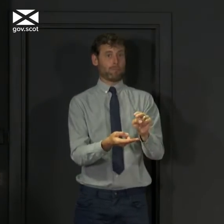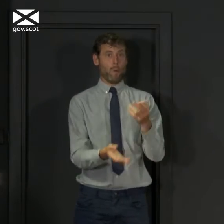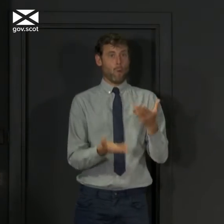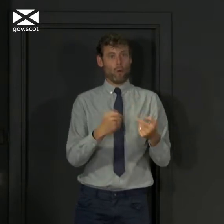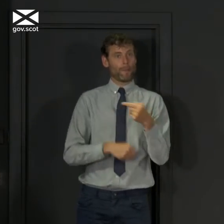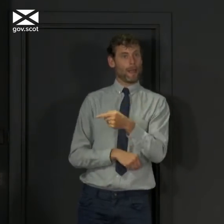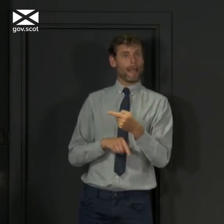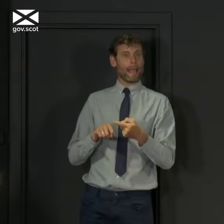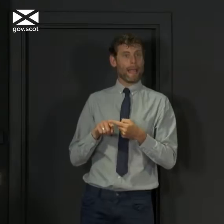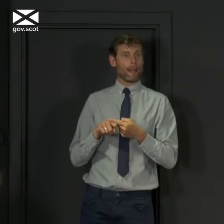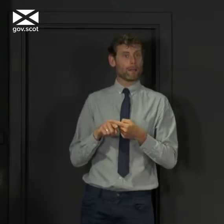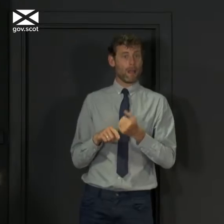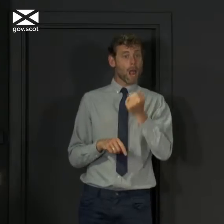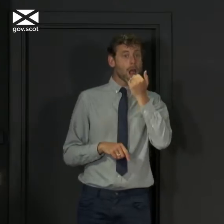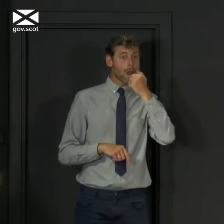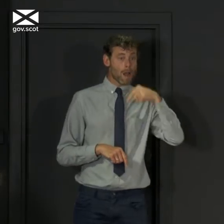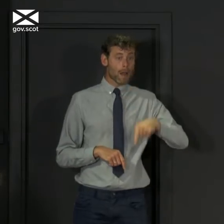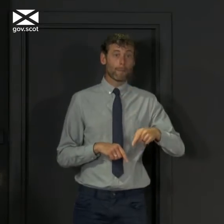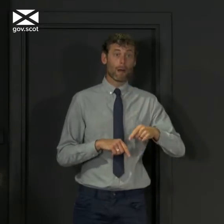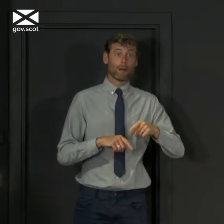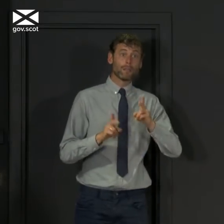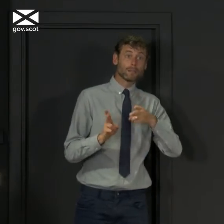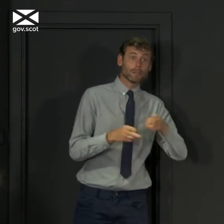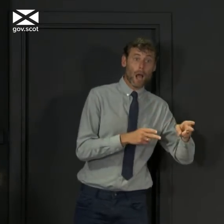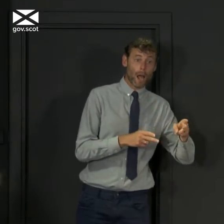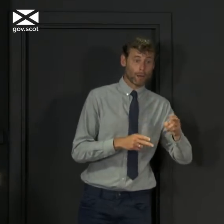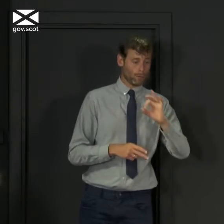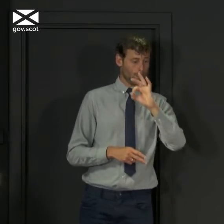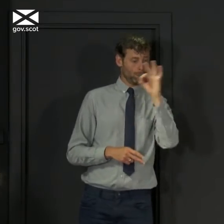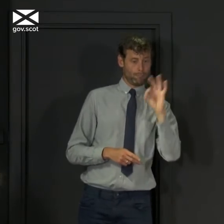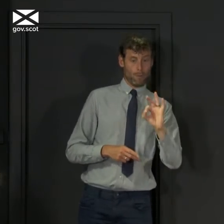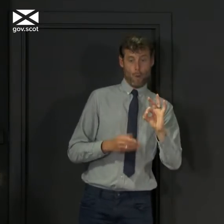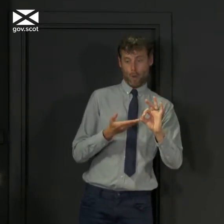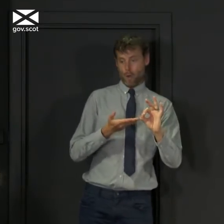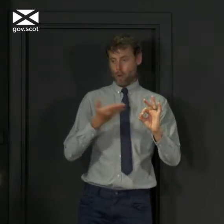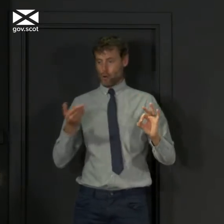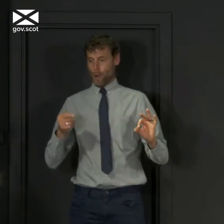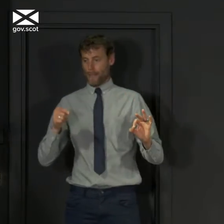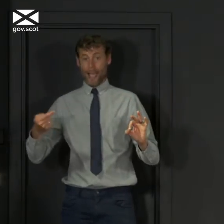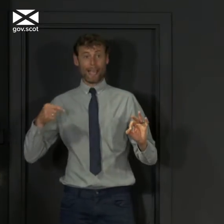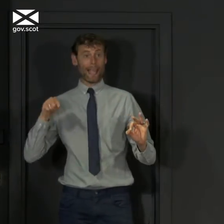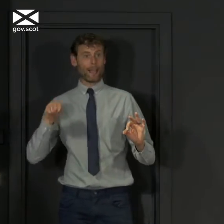of people dying are now at a lower level proportionately than in England. So what that says to me is